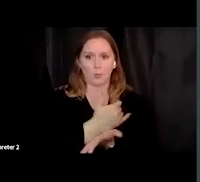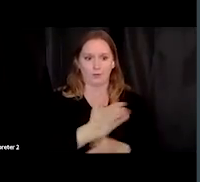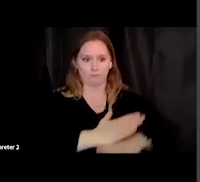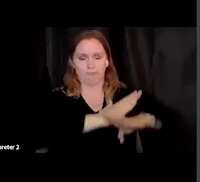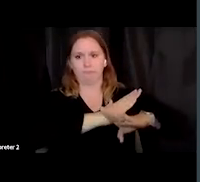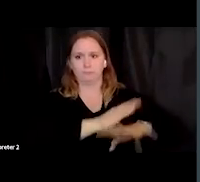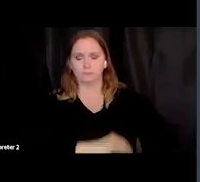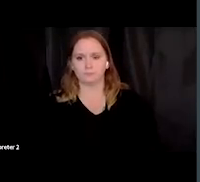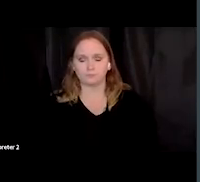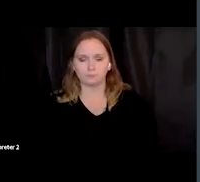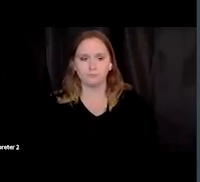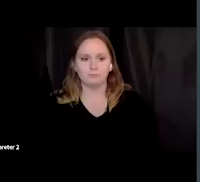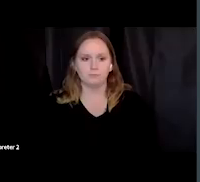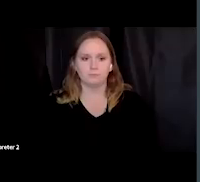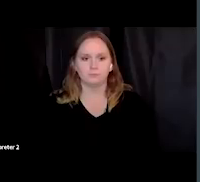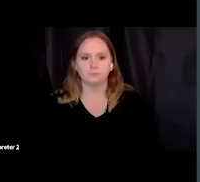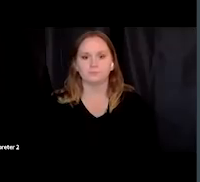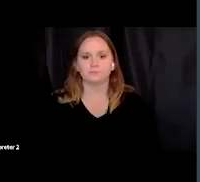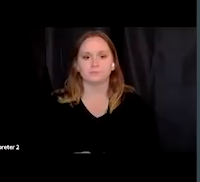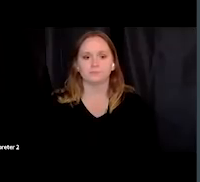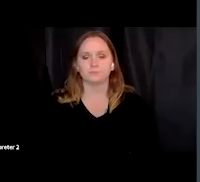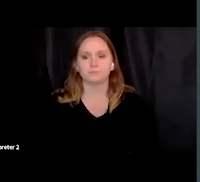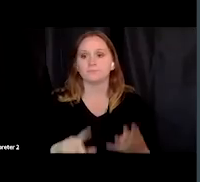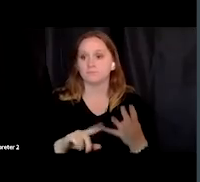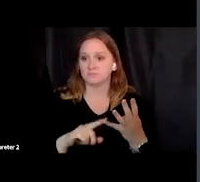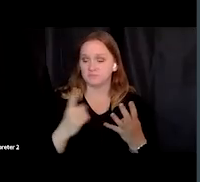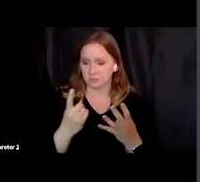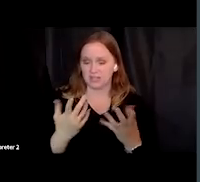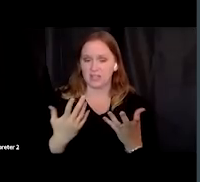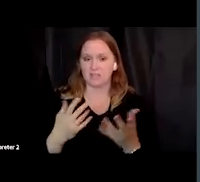Sometimes people accumulate or collect food and food